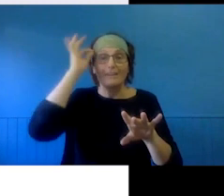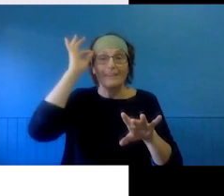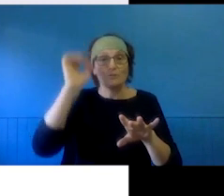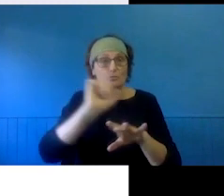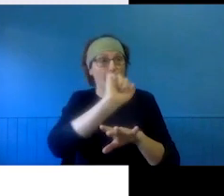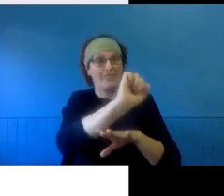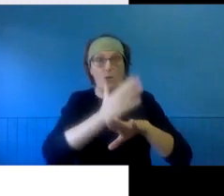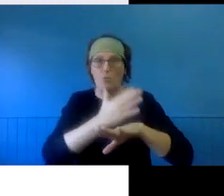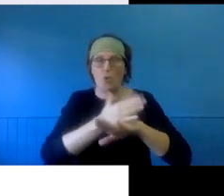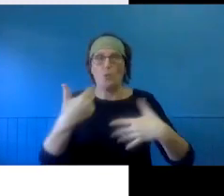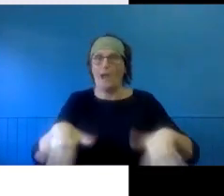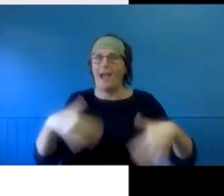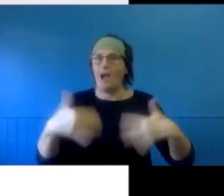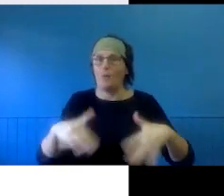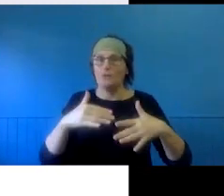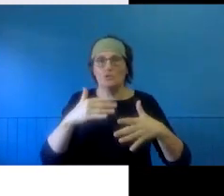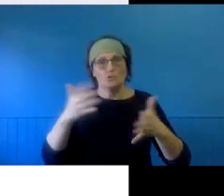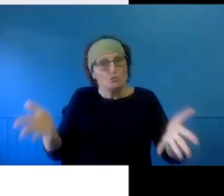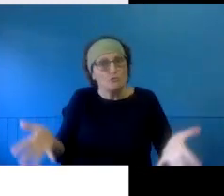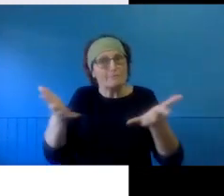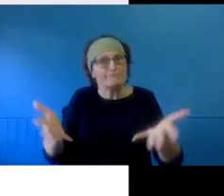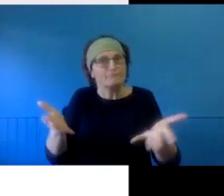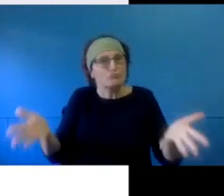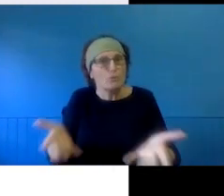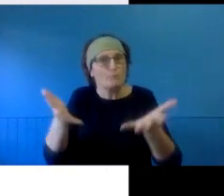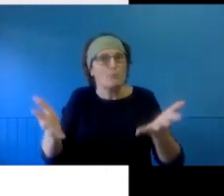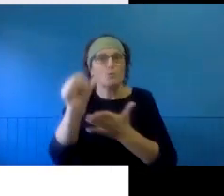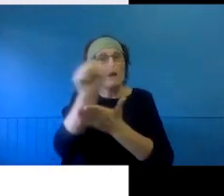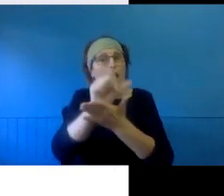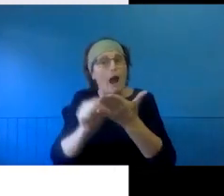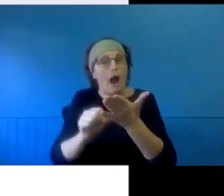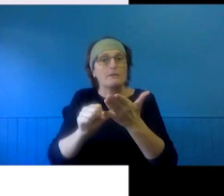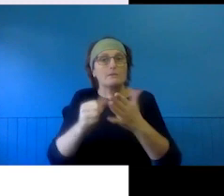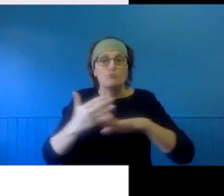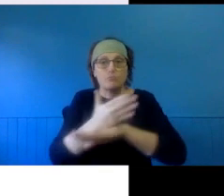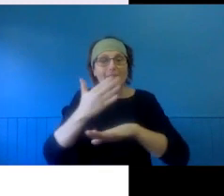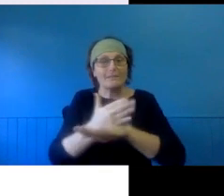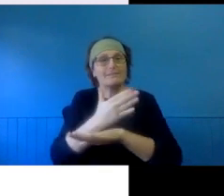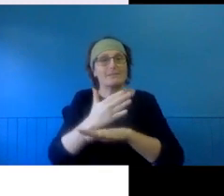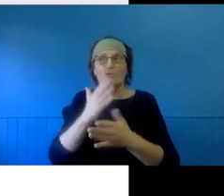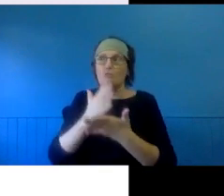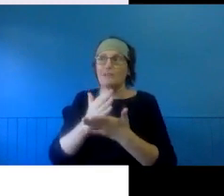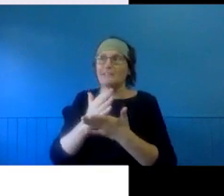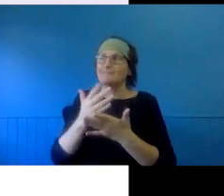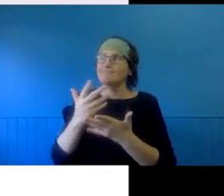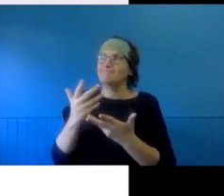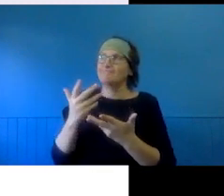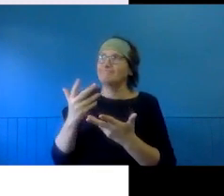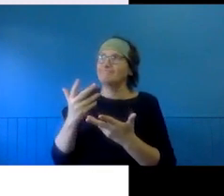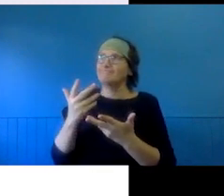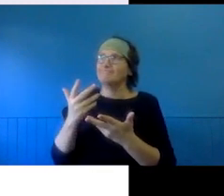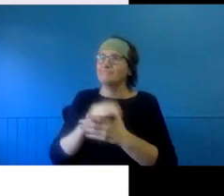promoting artform practice that is cognisant of not just the copyright